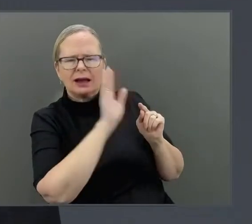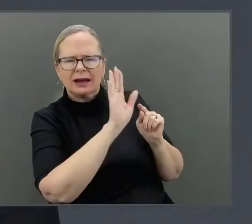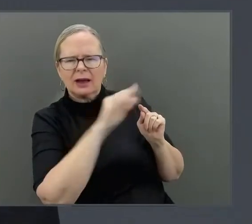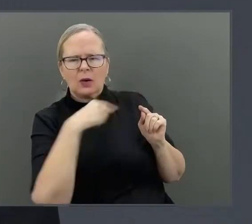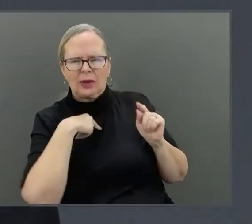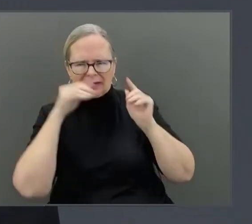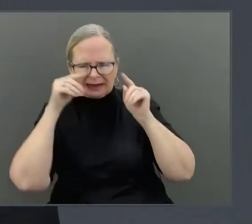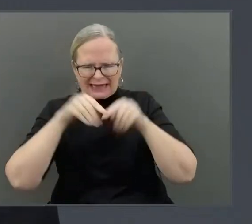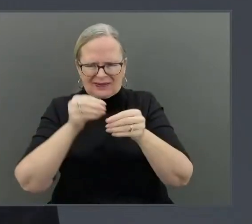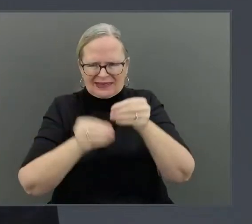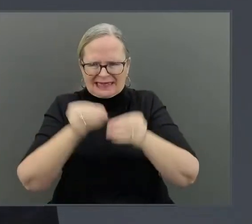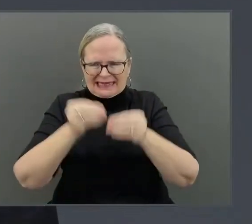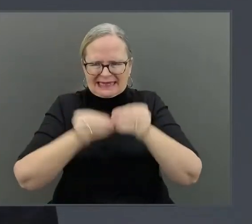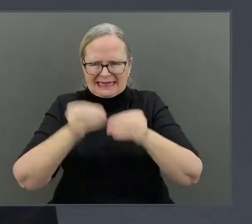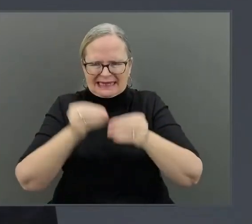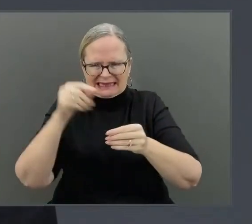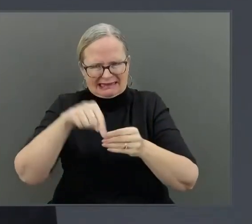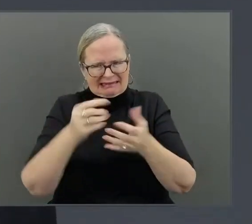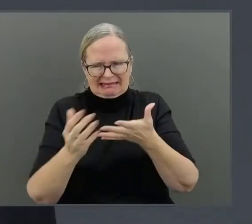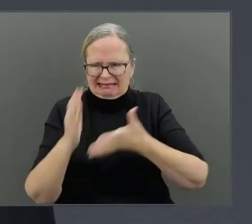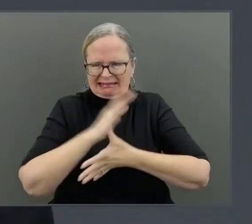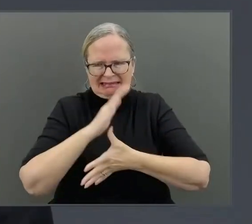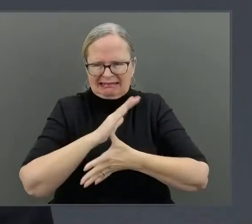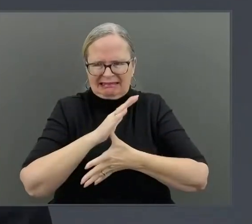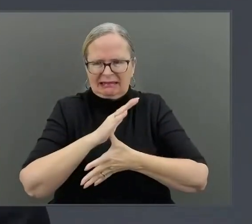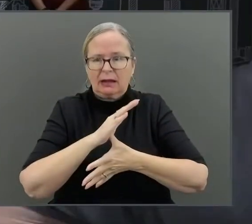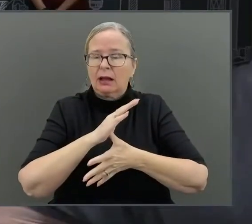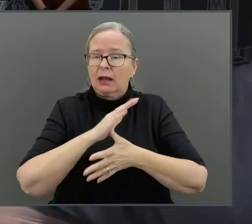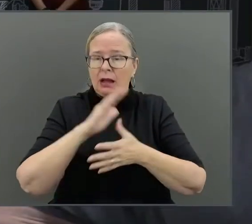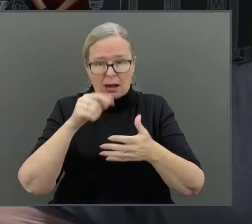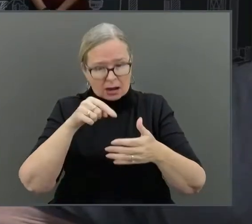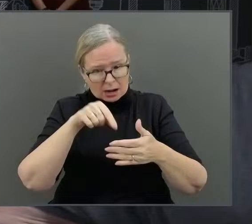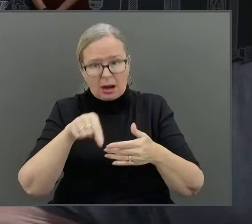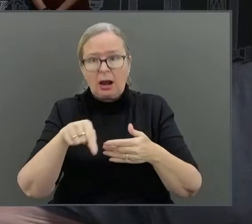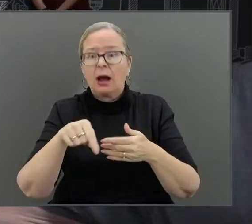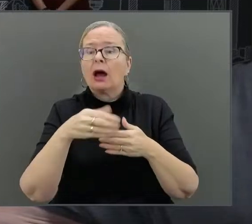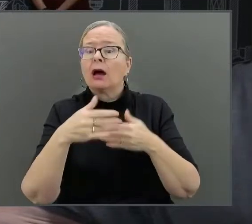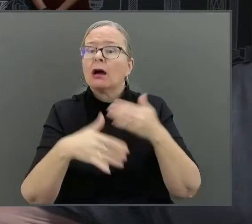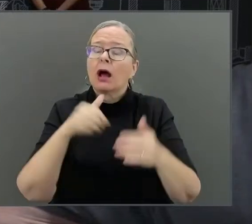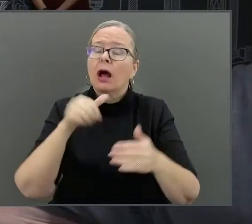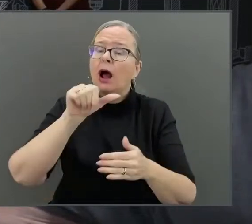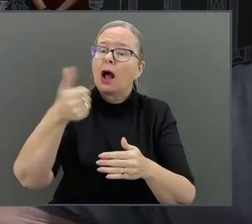look into all the causes uh for this incident don't have it right now that will be part of